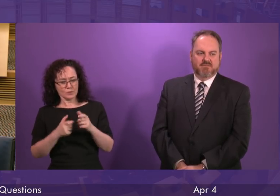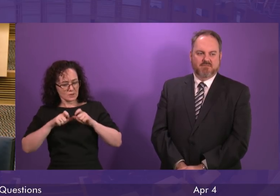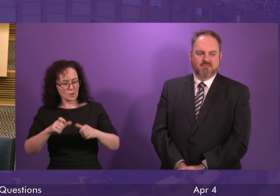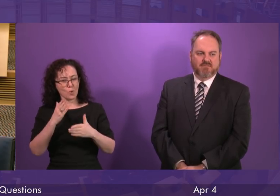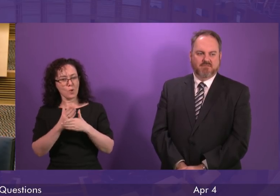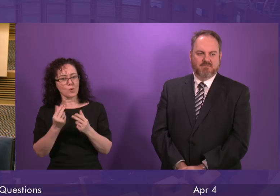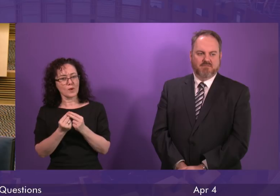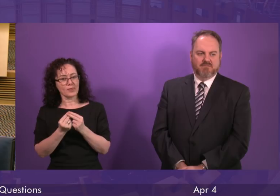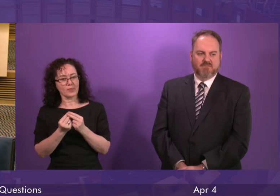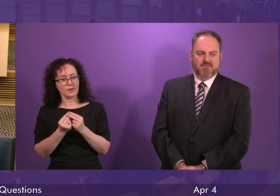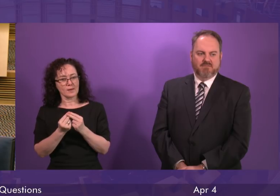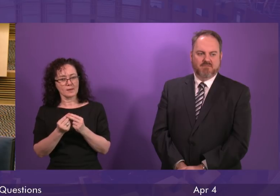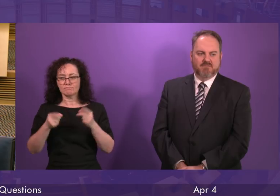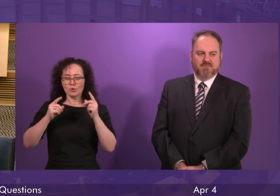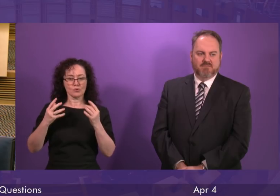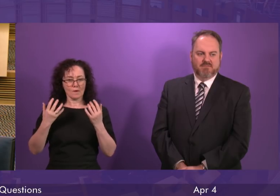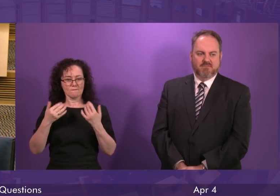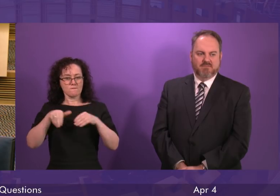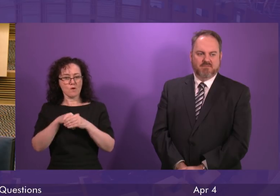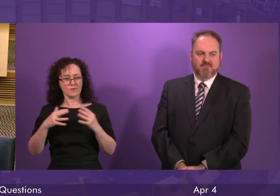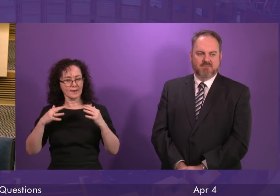to make sure that those who are assessed as needing care get it.